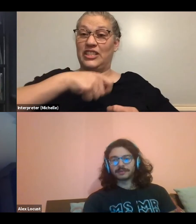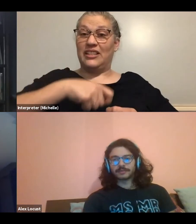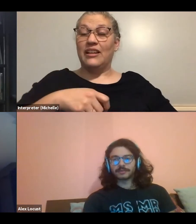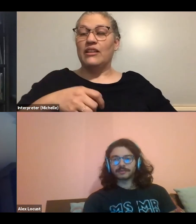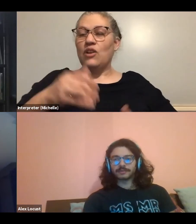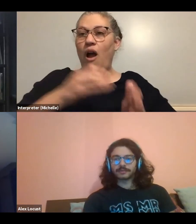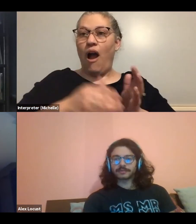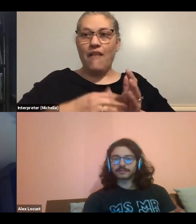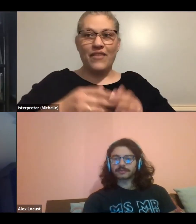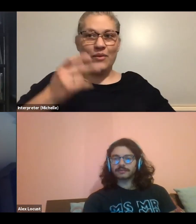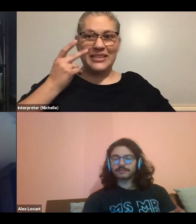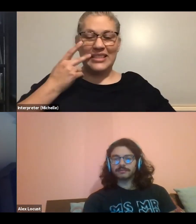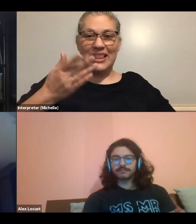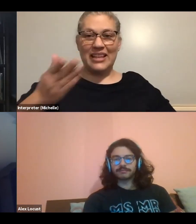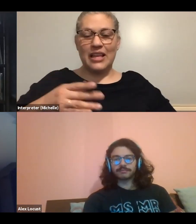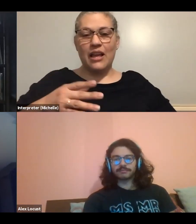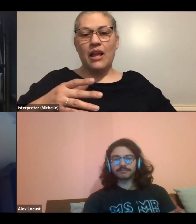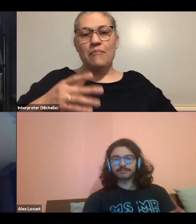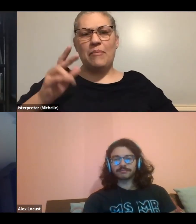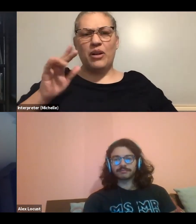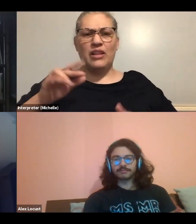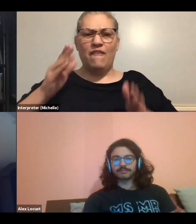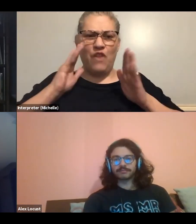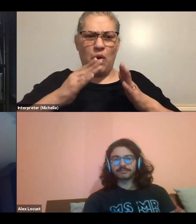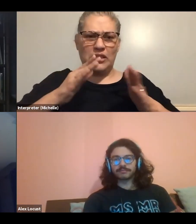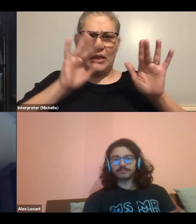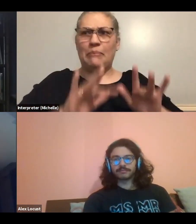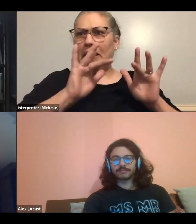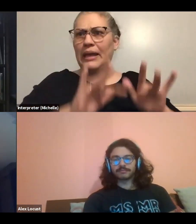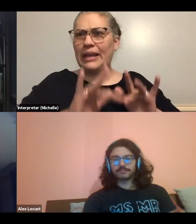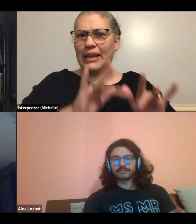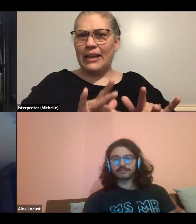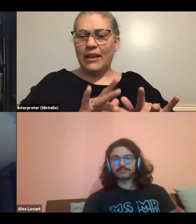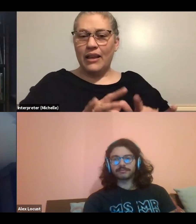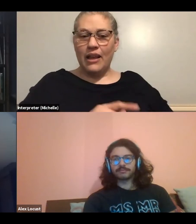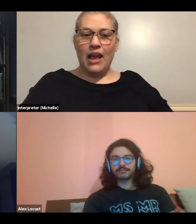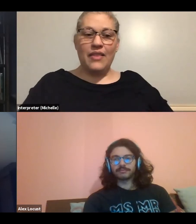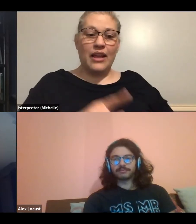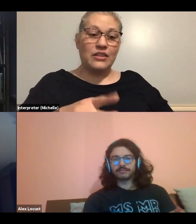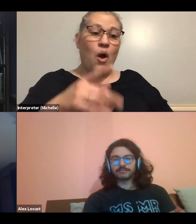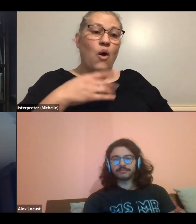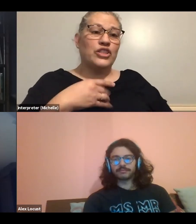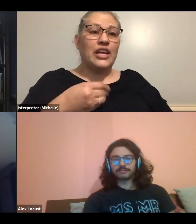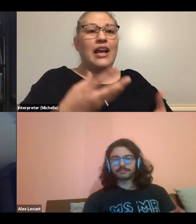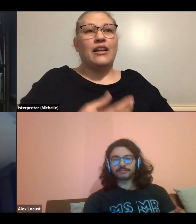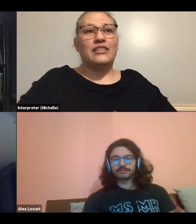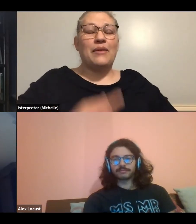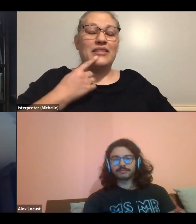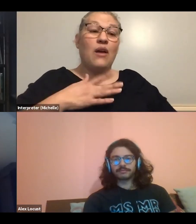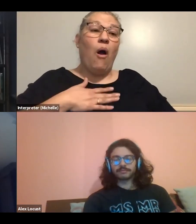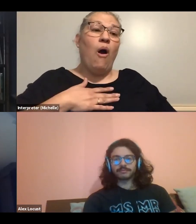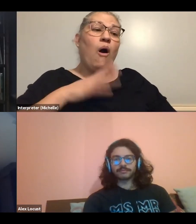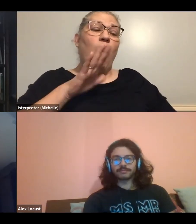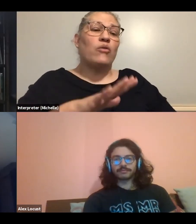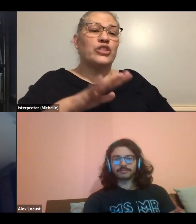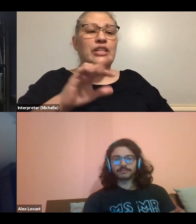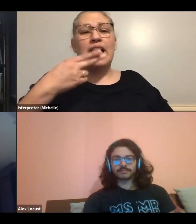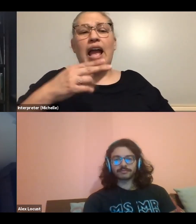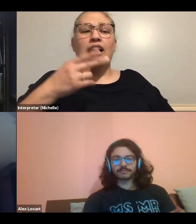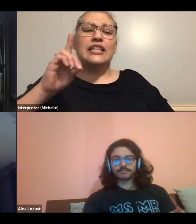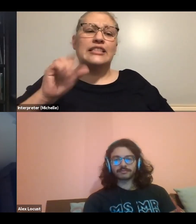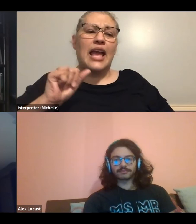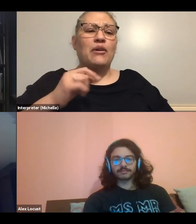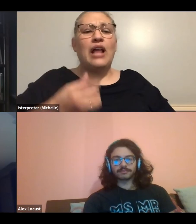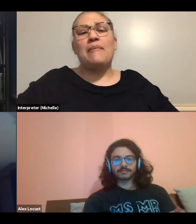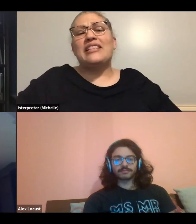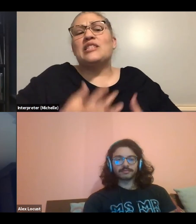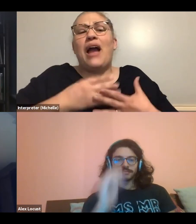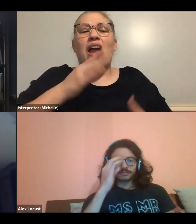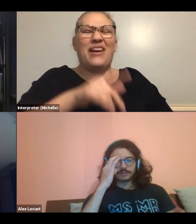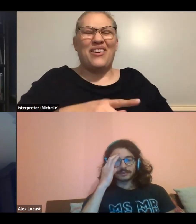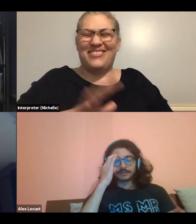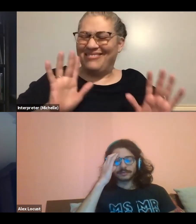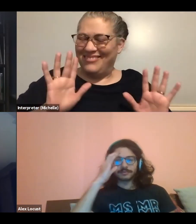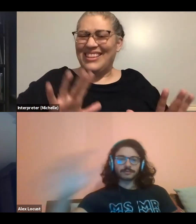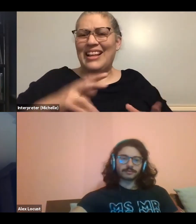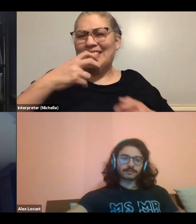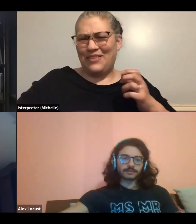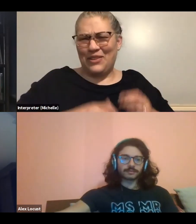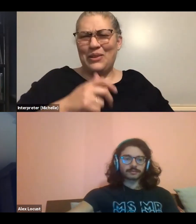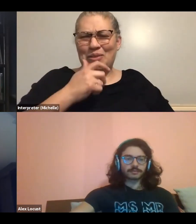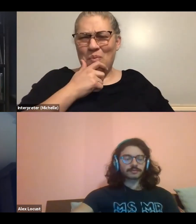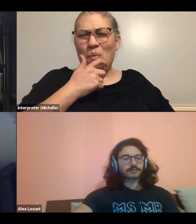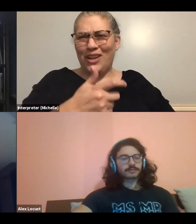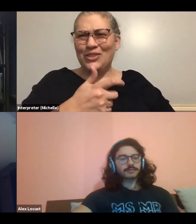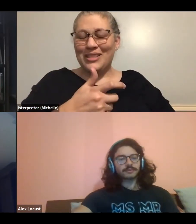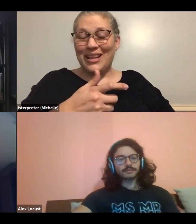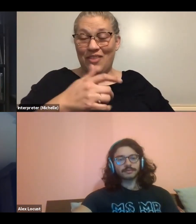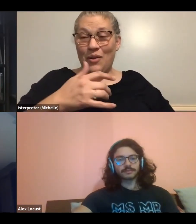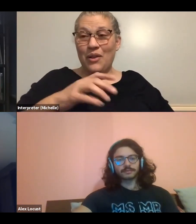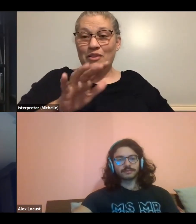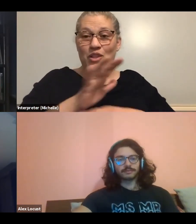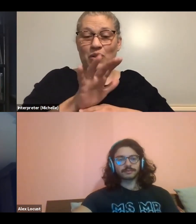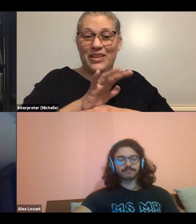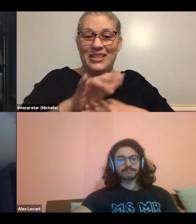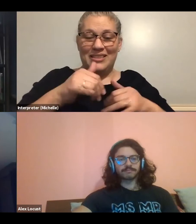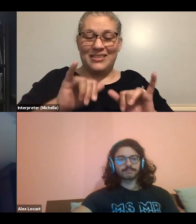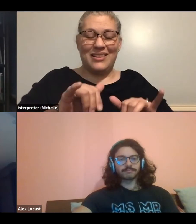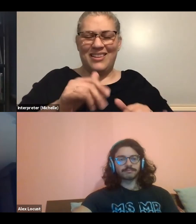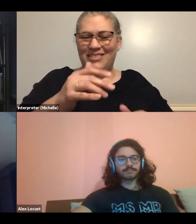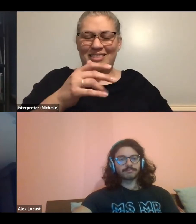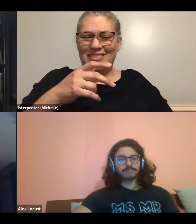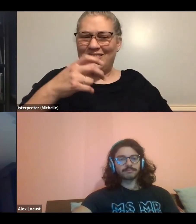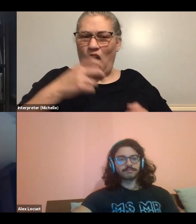Matthew Alaniz: Our inspiration porn as she so put it, and those things are kind of difficult to watch if that if those movies, will happen to be in that in that jury room, but you know there's what I found really great about being in part of the jury is that you know, everybody has a voice.